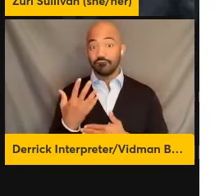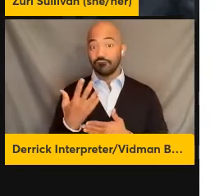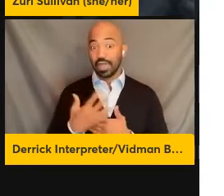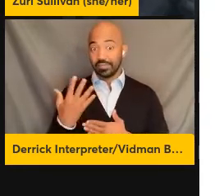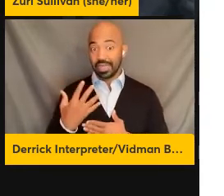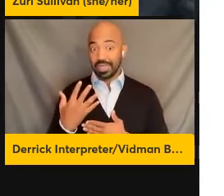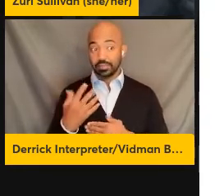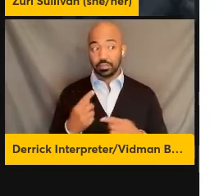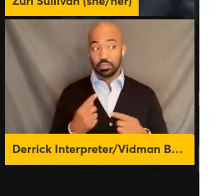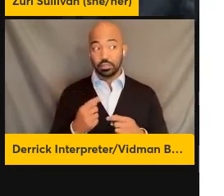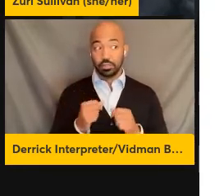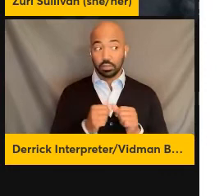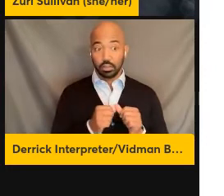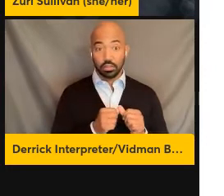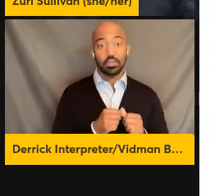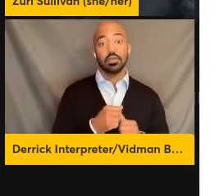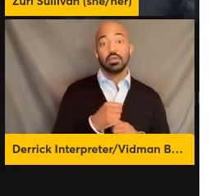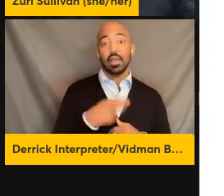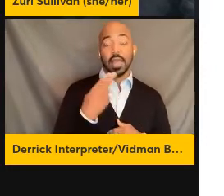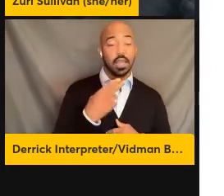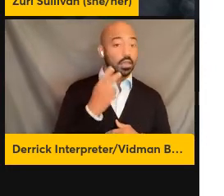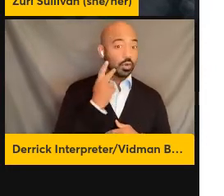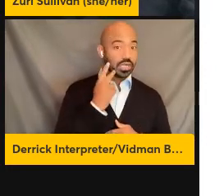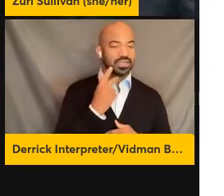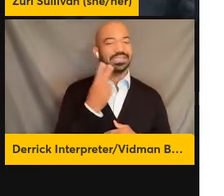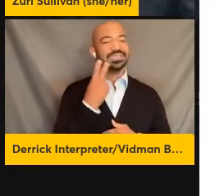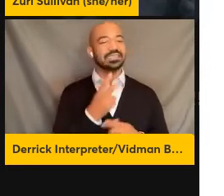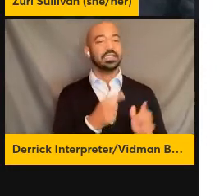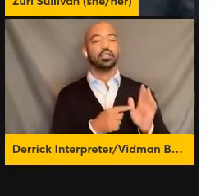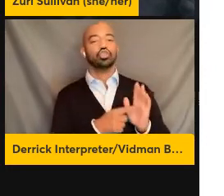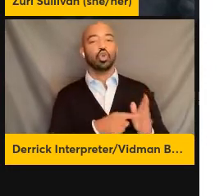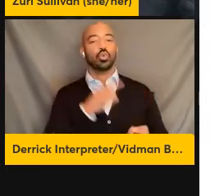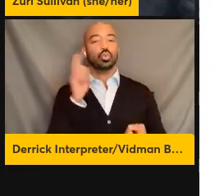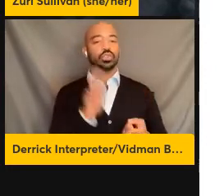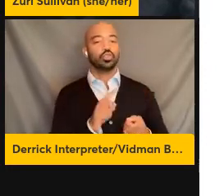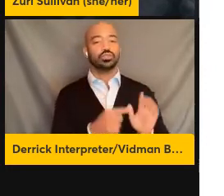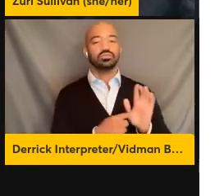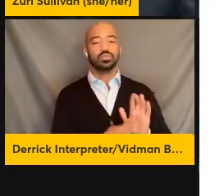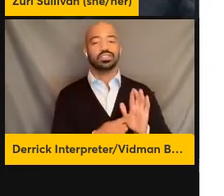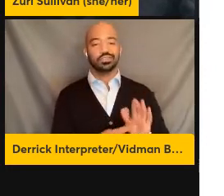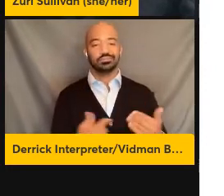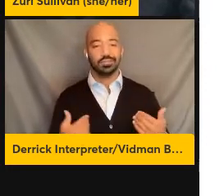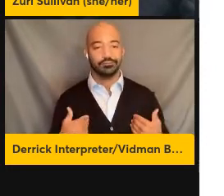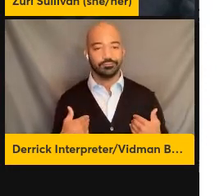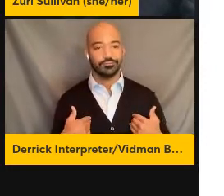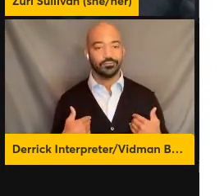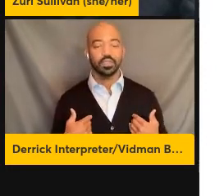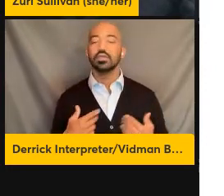switched to the high protein diet, we now see that the program shows reduced expression. And so this supported the hypothesis